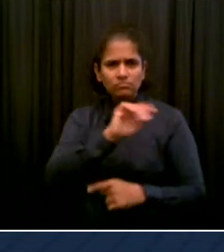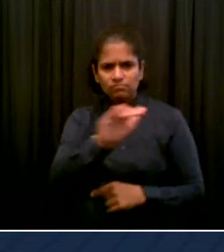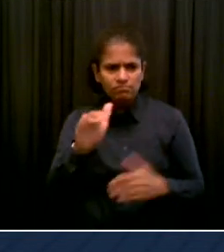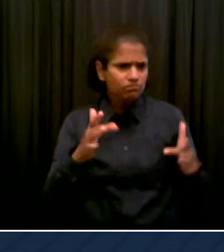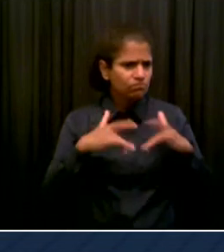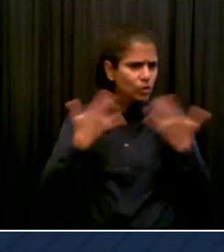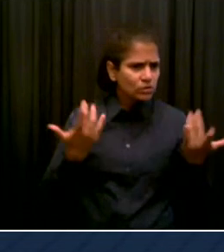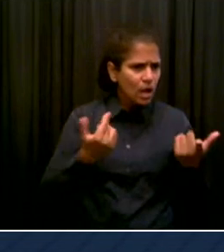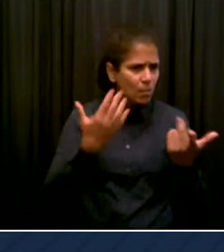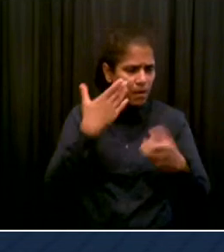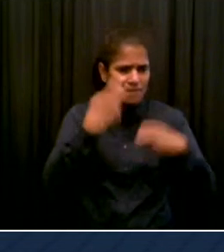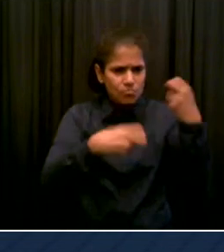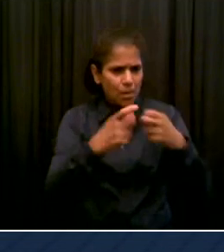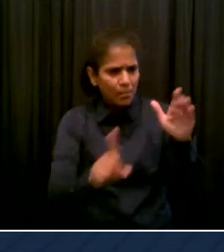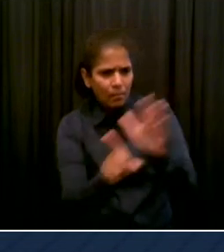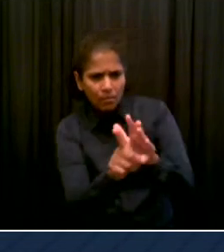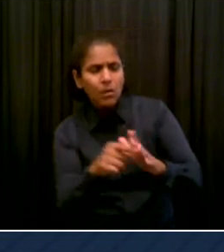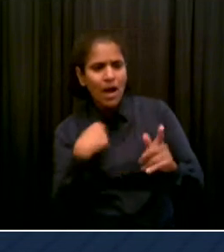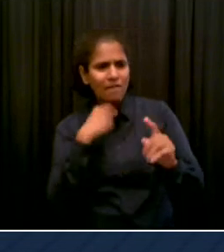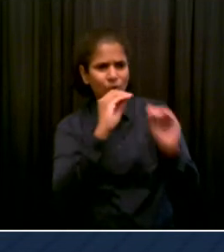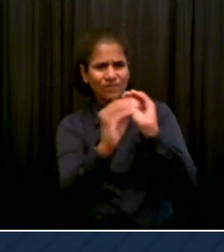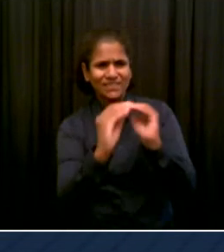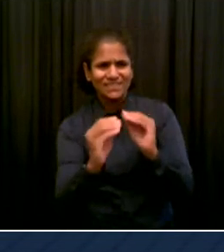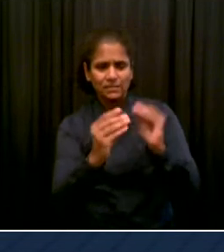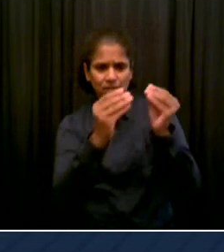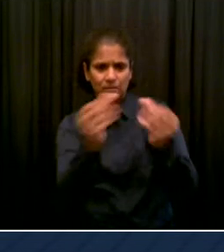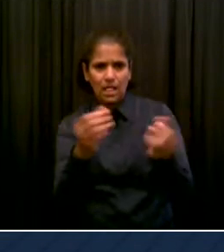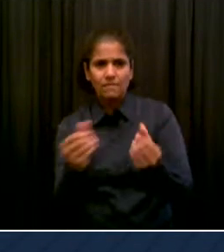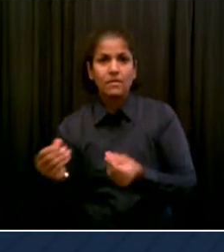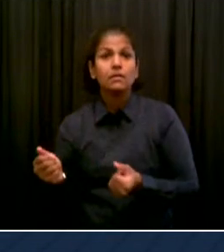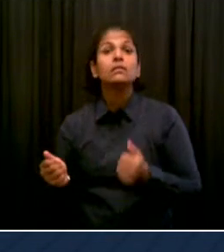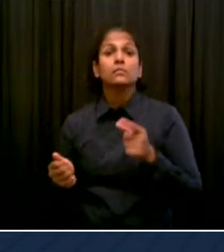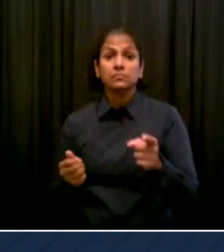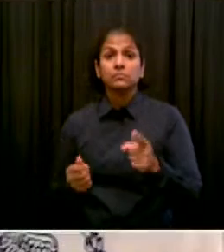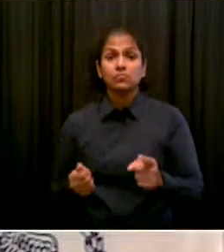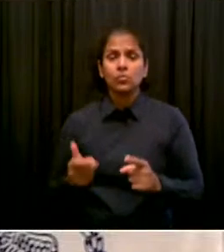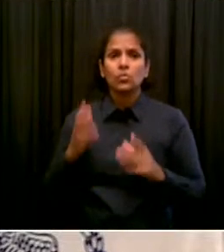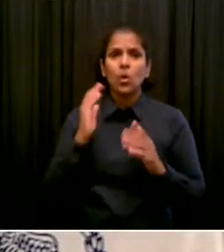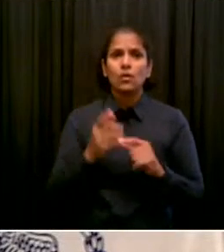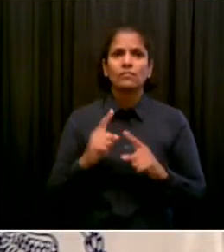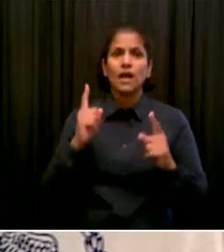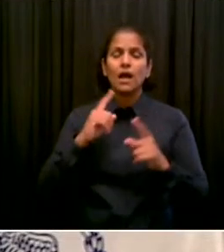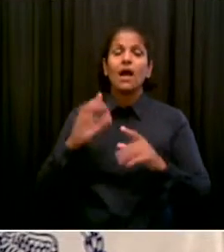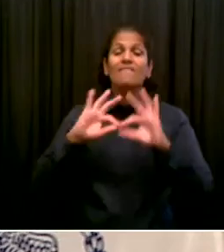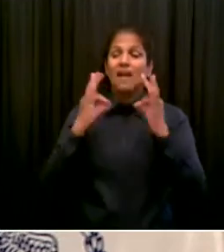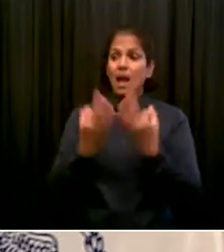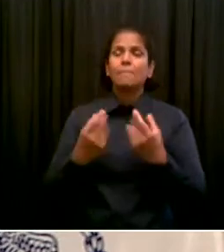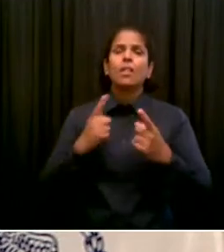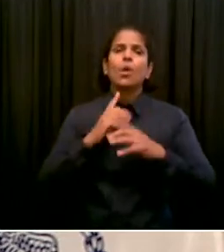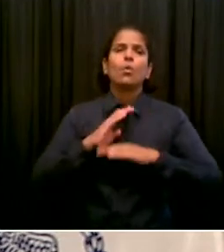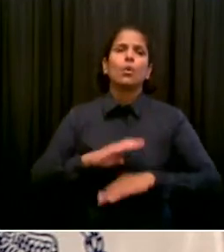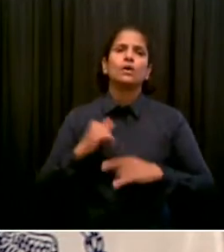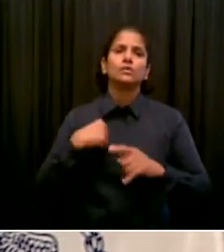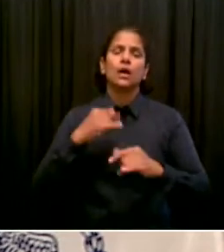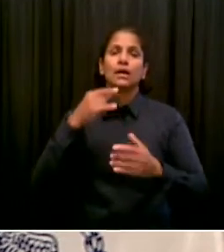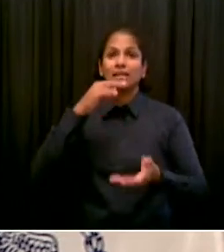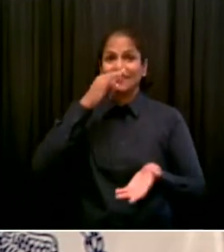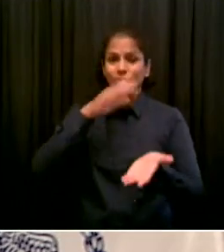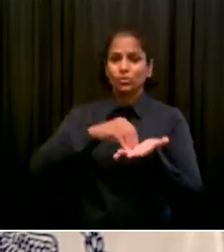TO NOT HAVE APPROPRIATE TRANSPORTATION. WE DO NOT HAVE A STAFFING ISSUE.